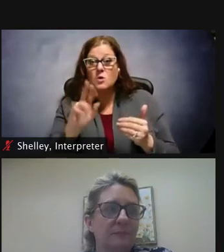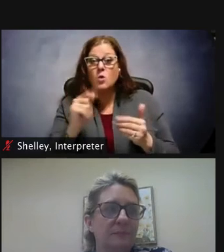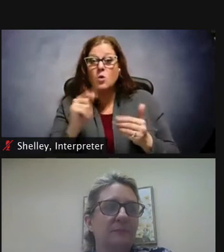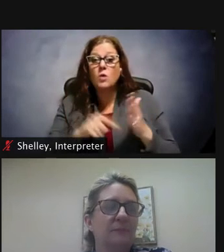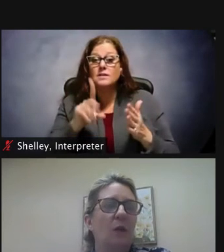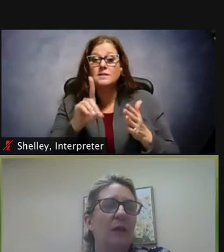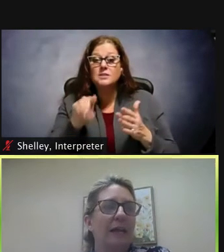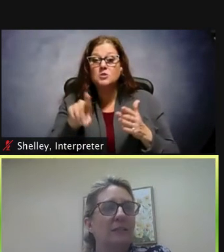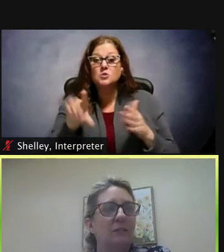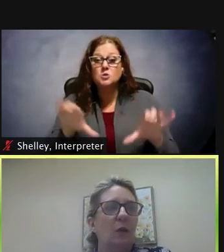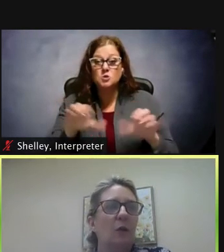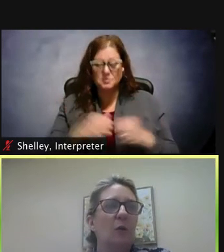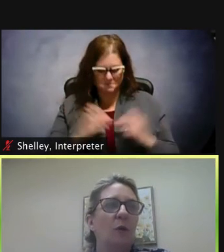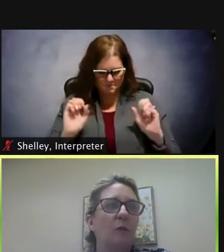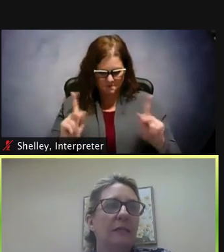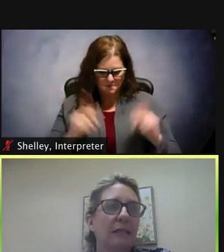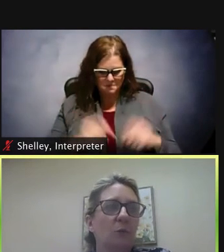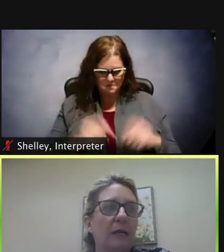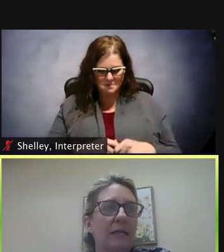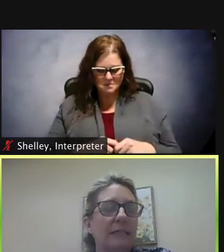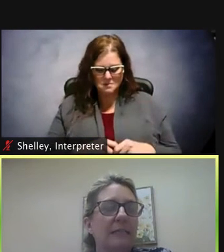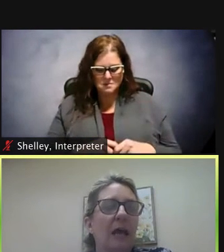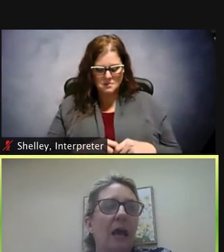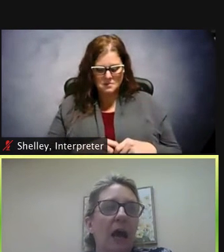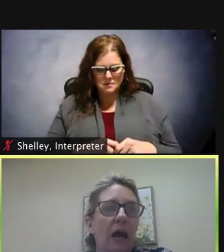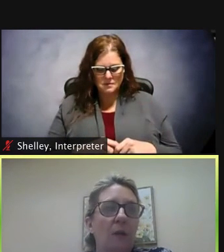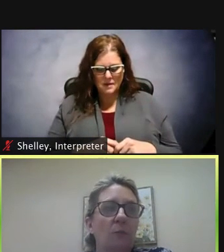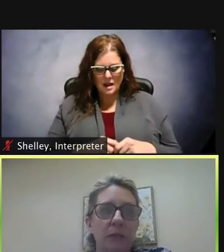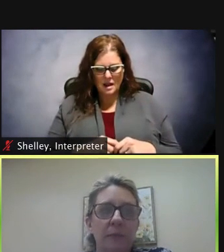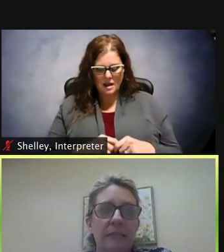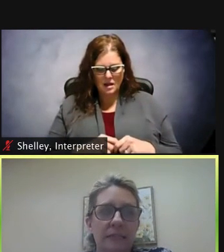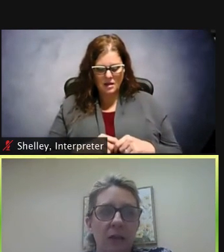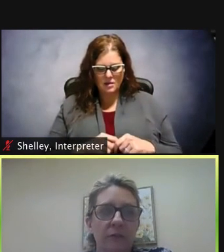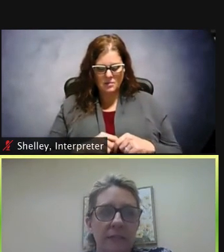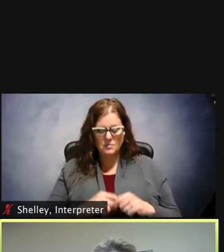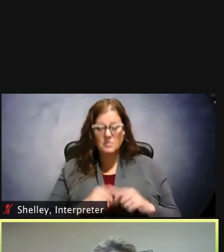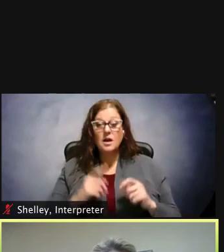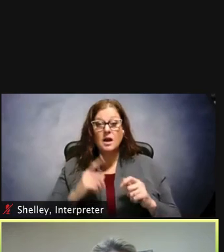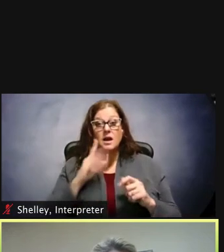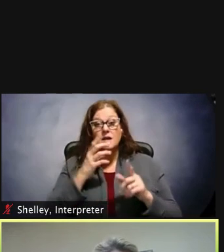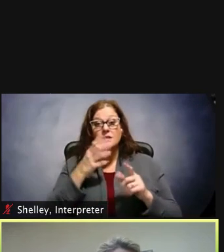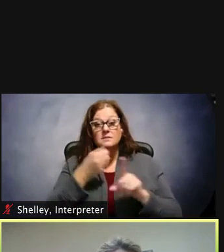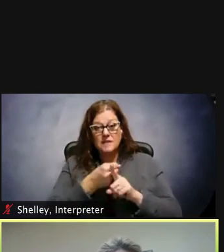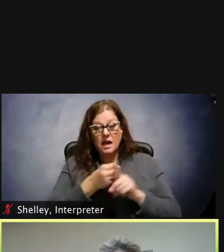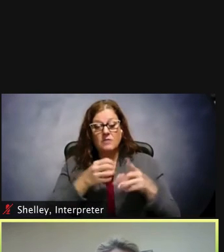[TRICIA] Okay, so what we did was, we put him in the self-contained second grade class